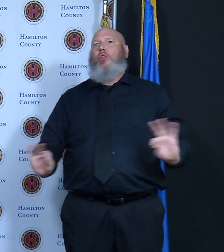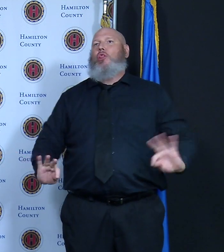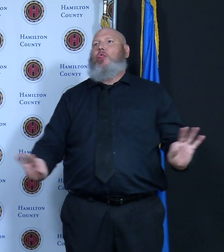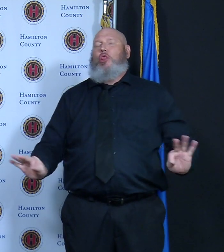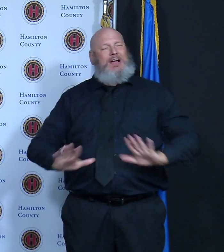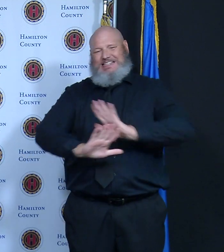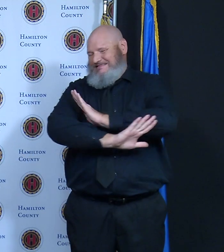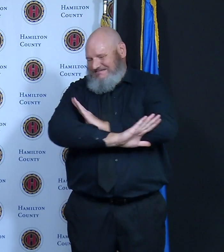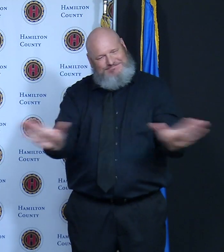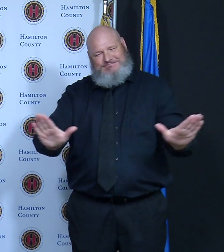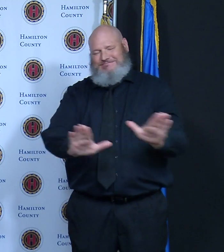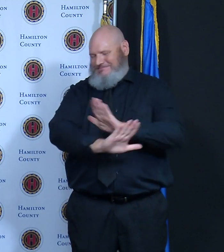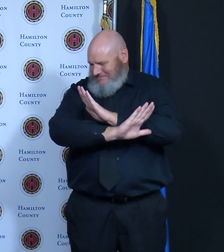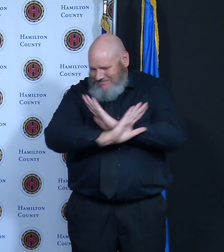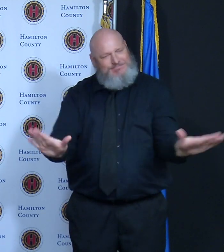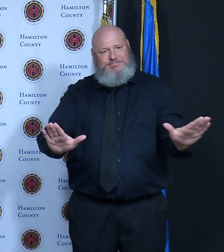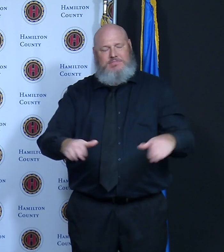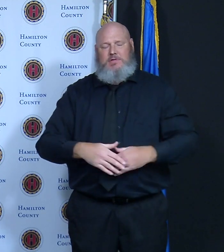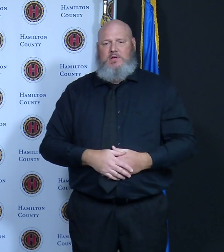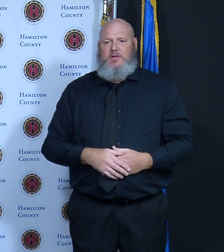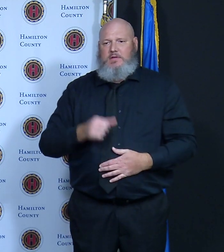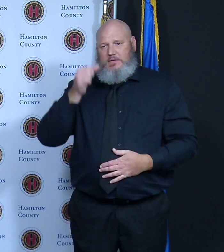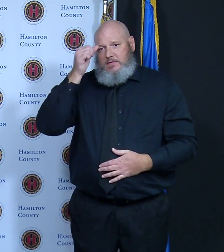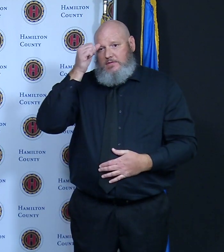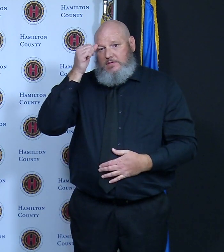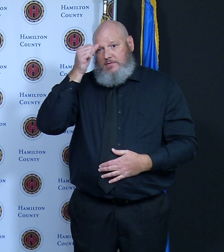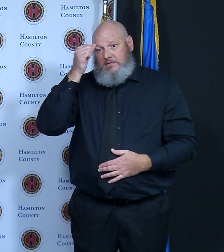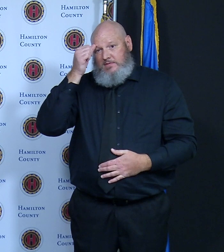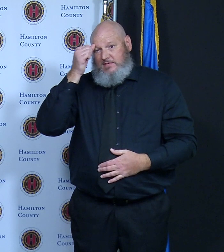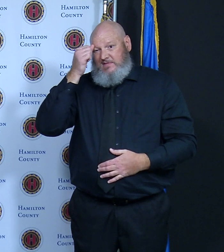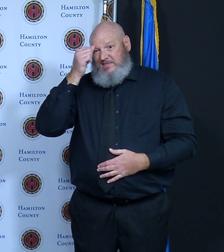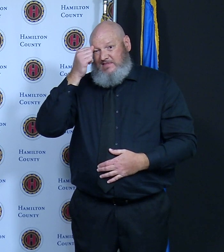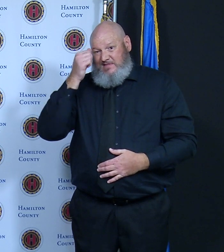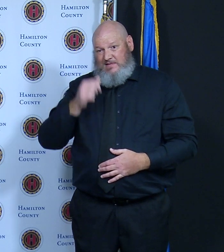about the numbers of people tested in Hamilton County so far in any estimate